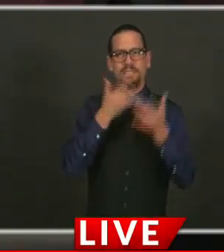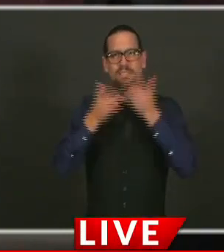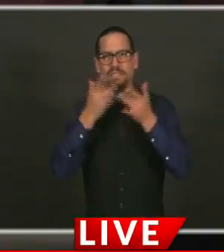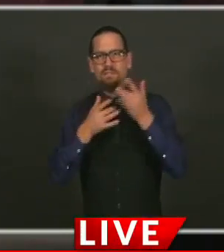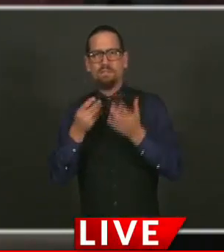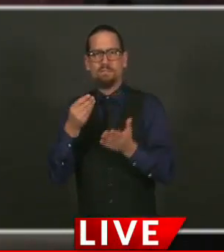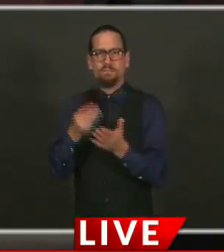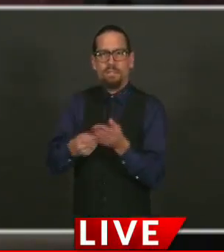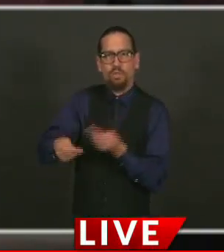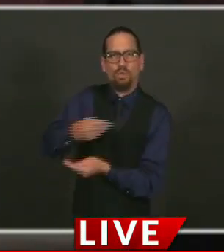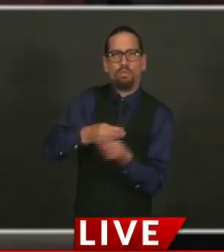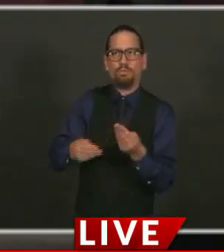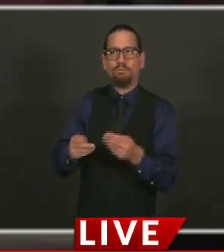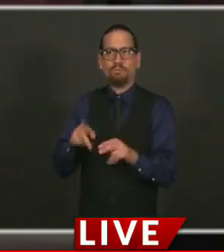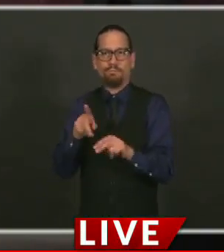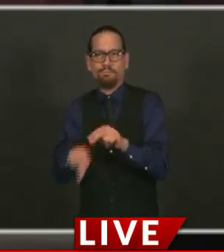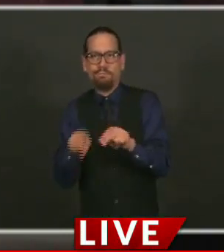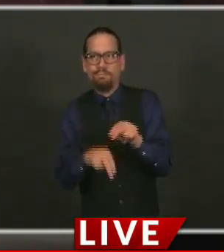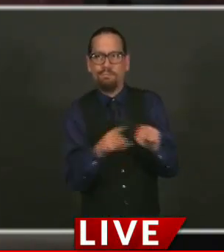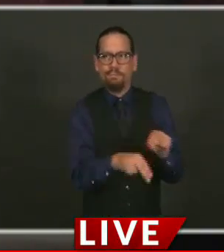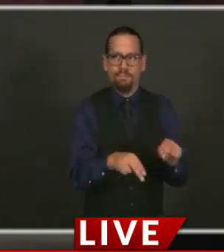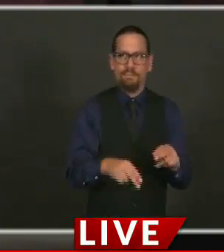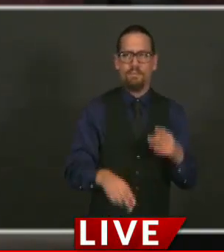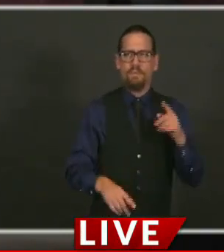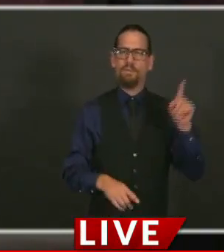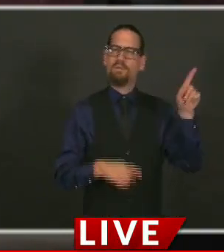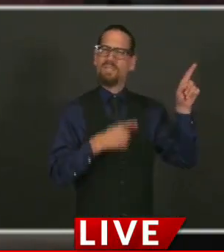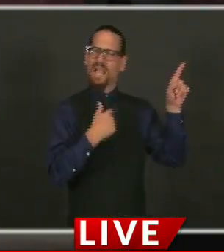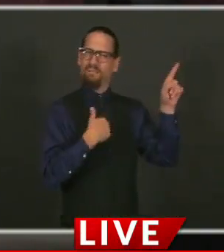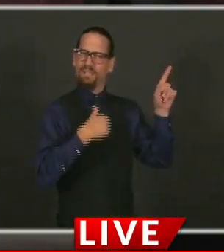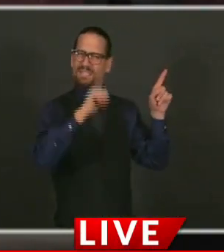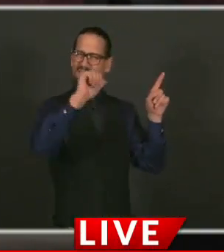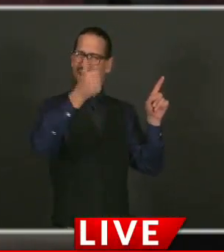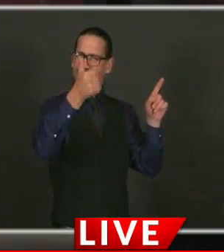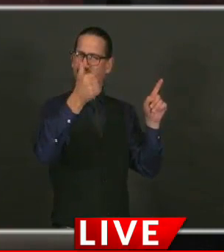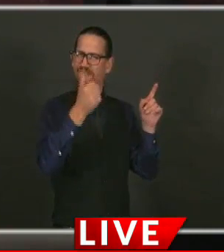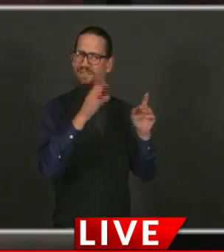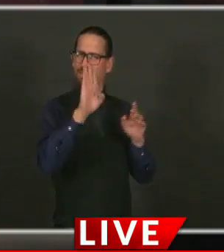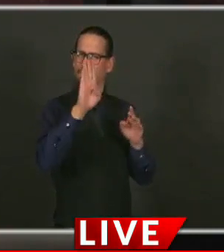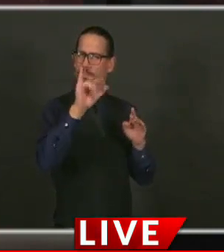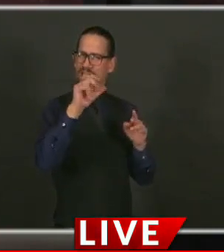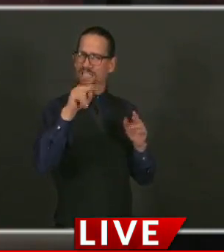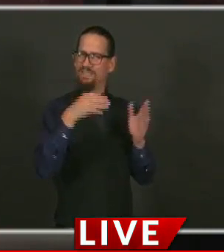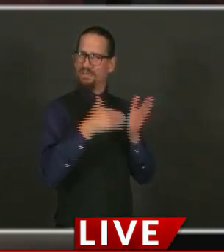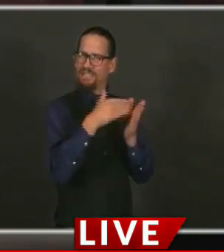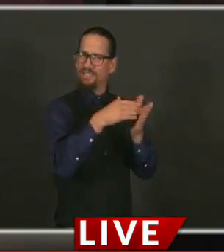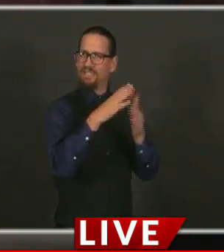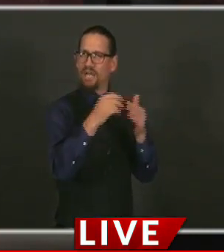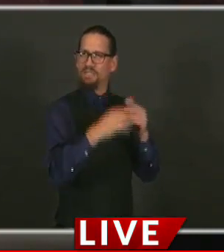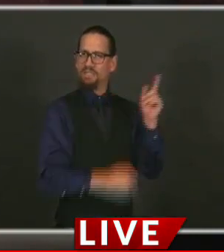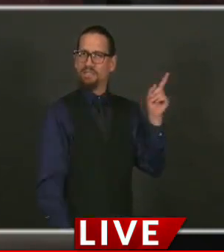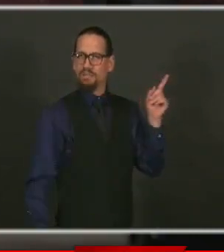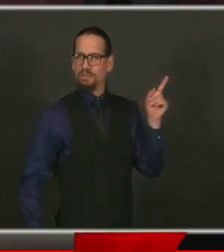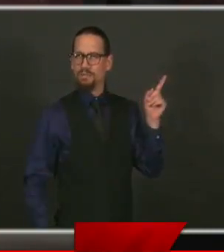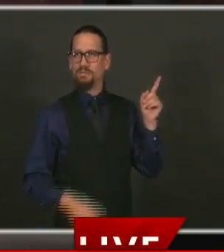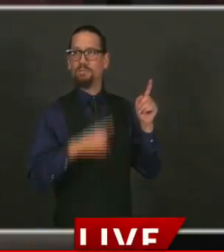I AM AWARE THAT A NUMBER OF COMMUNITIES HAVE BEEN FORCED TO ENGAGE IN LAYOFFS. WHEN I LOOK ON A 10 BILLION OTHER BUDGET, A LOOK AT THE